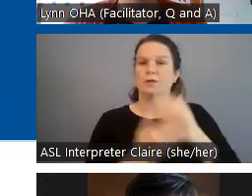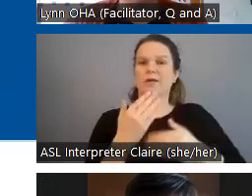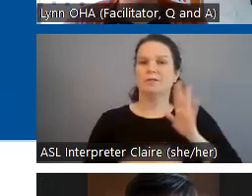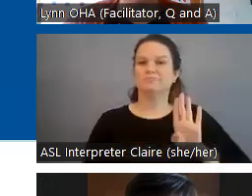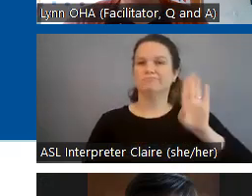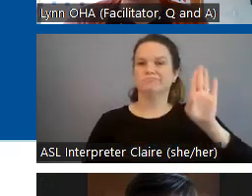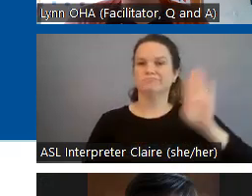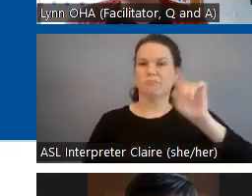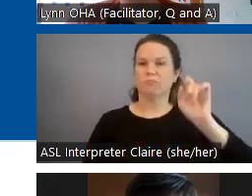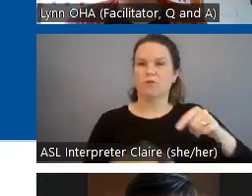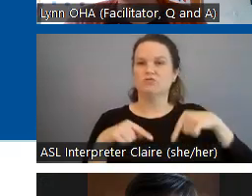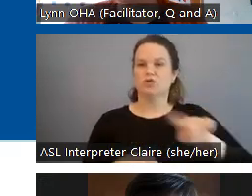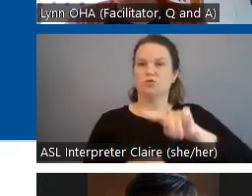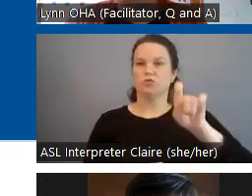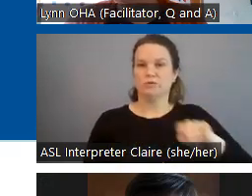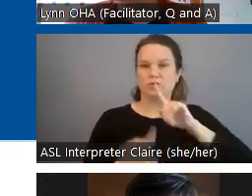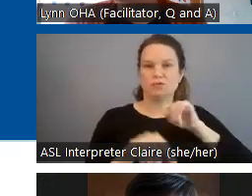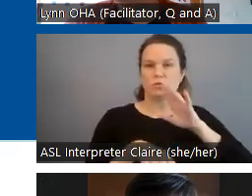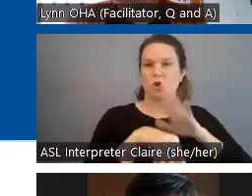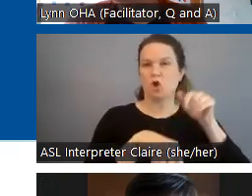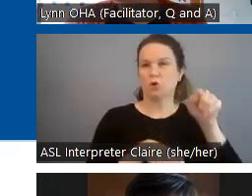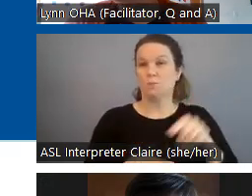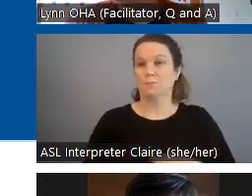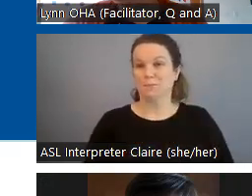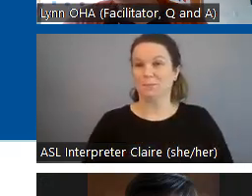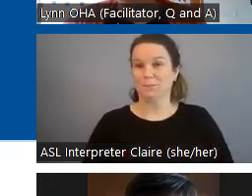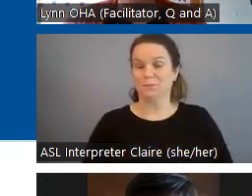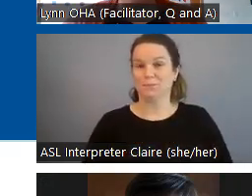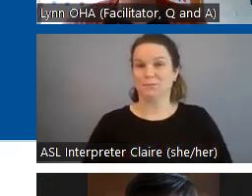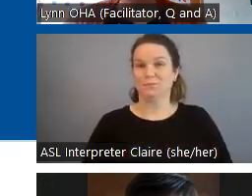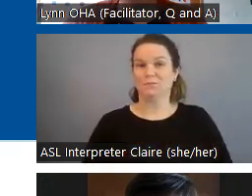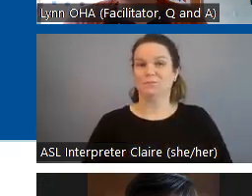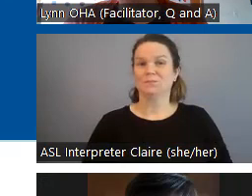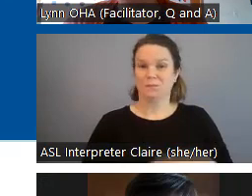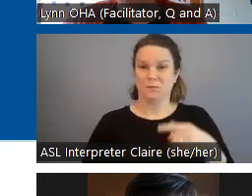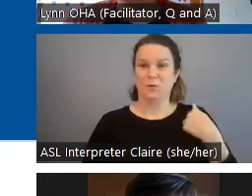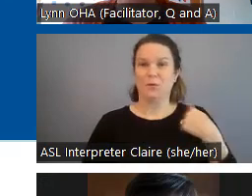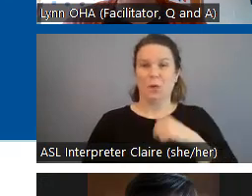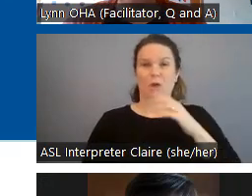the Q and A portion and we will call on you.